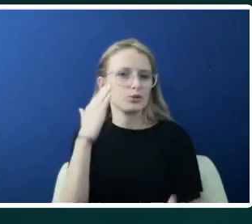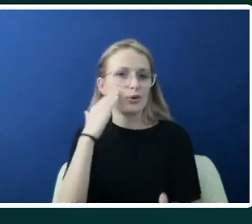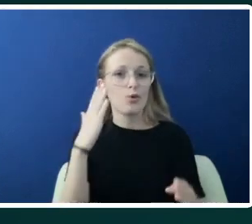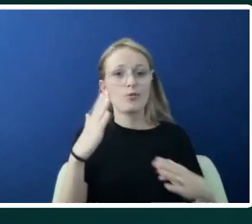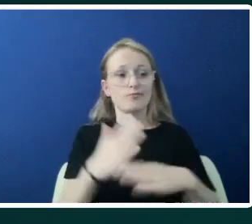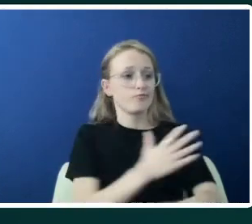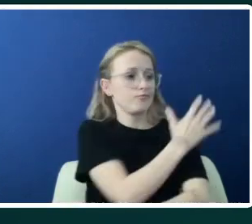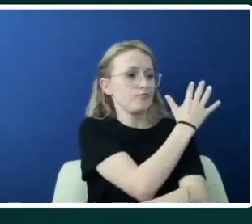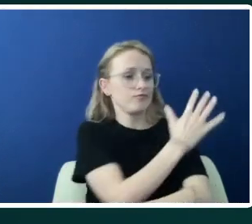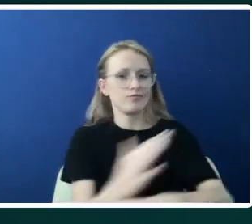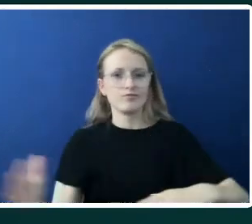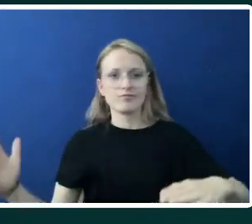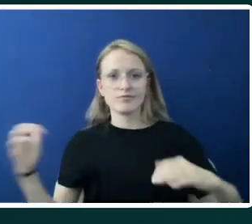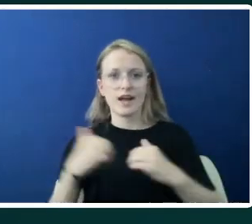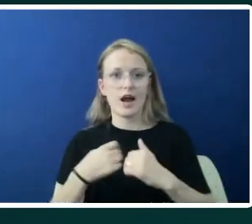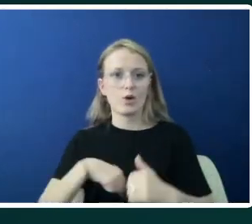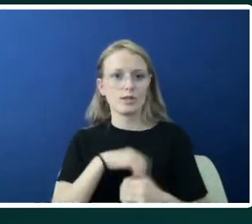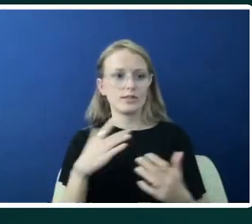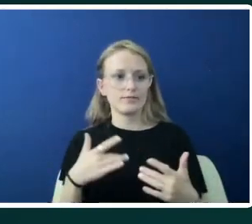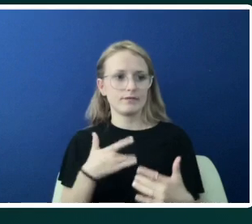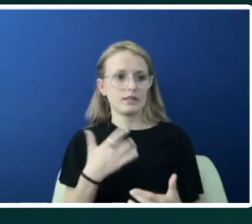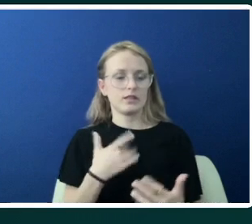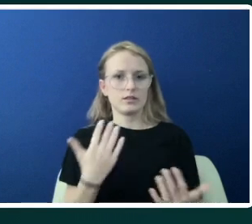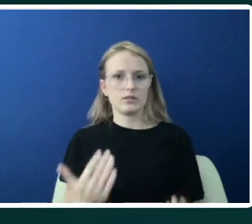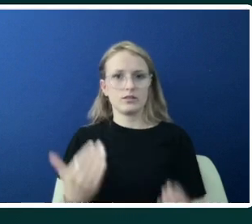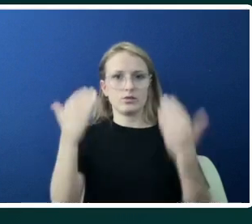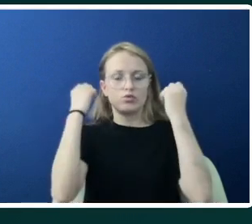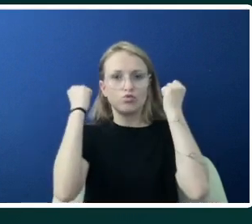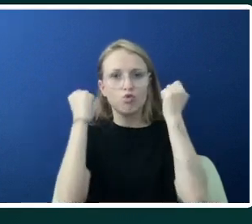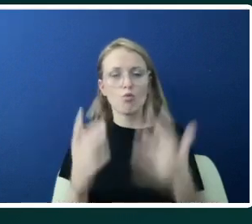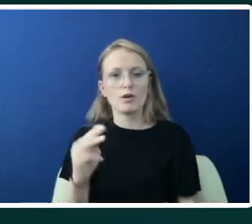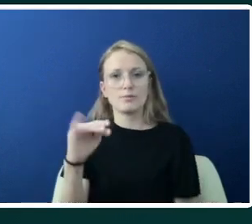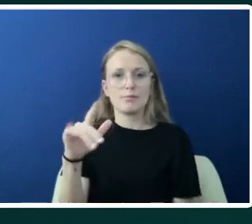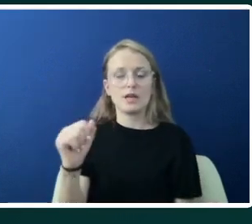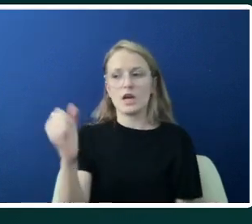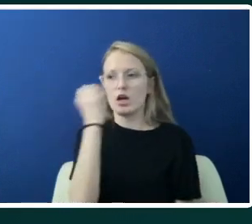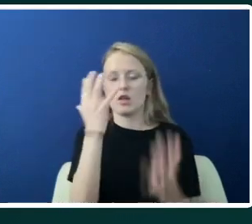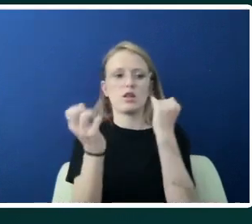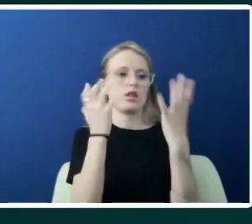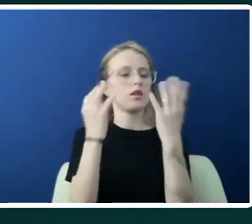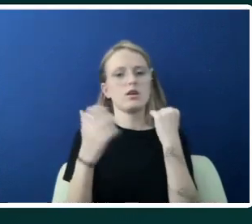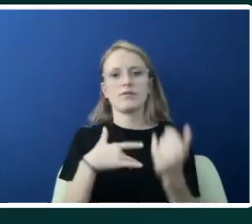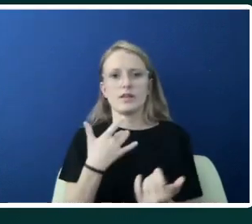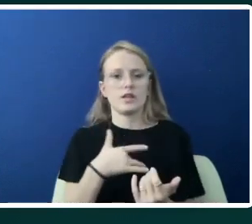overwhelmed and inundated with digital media can seem a little bit hard to navigate as a teacher.